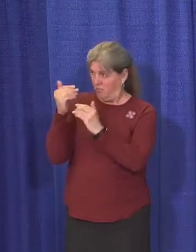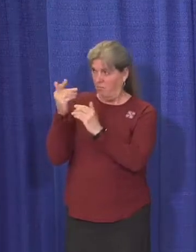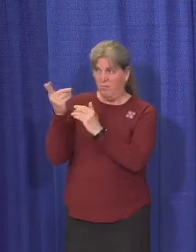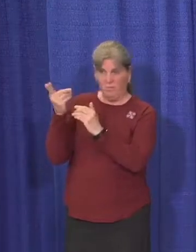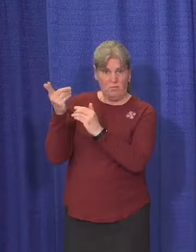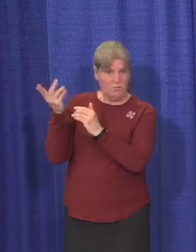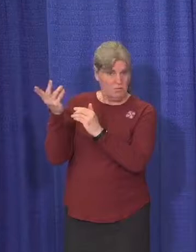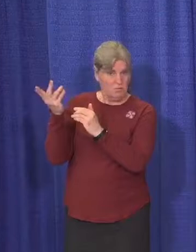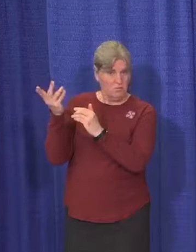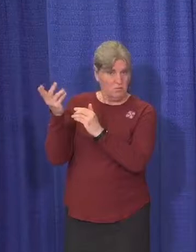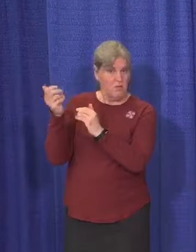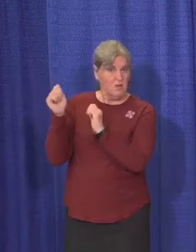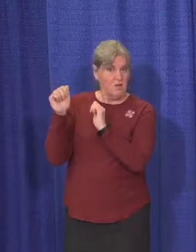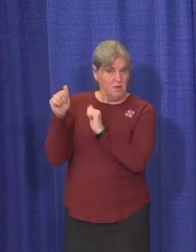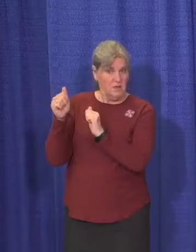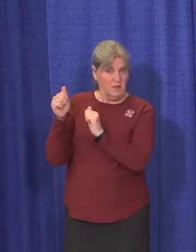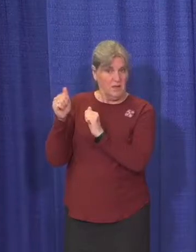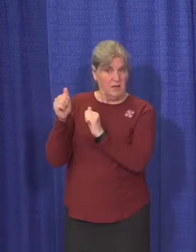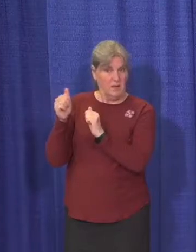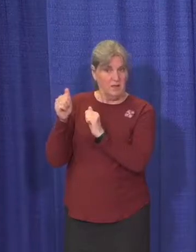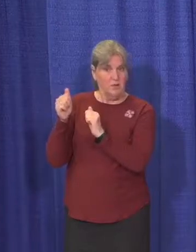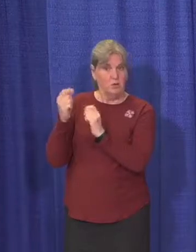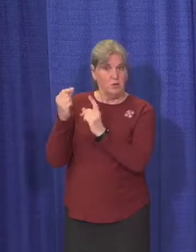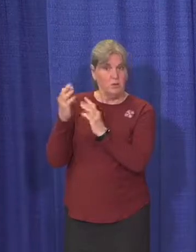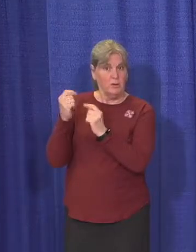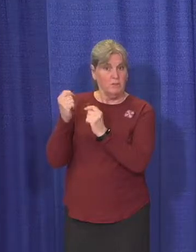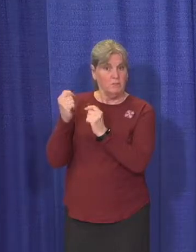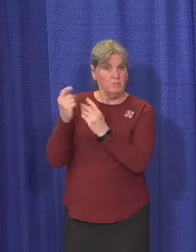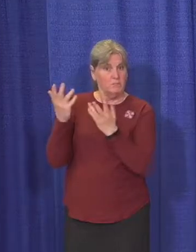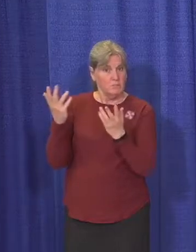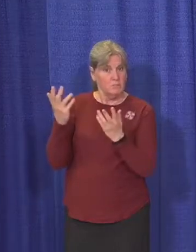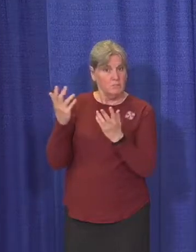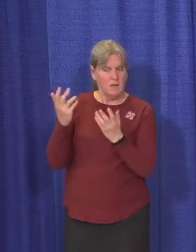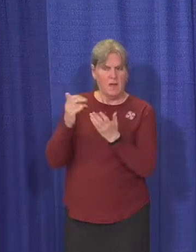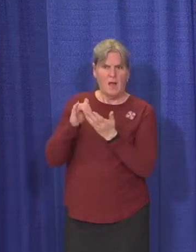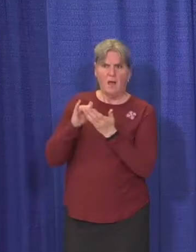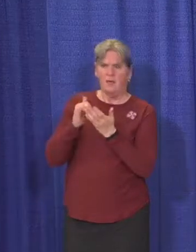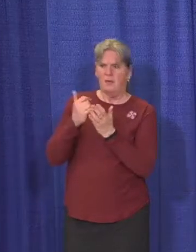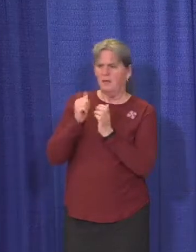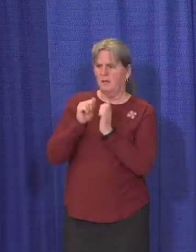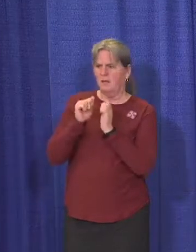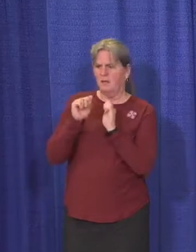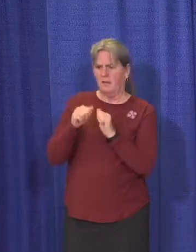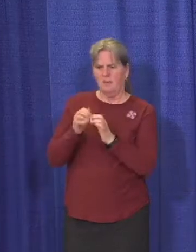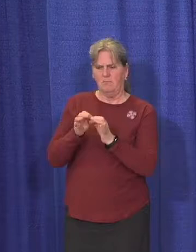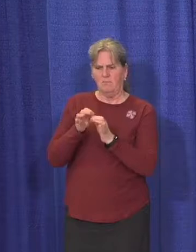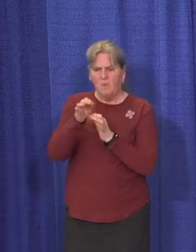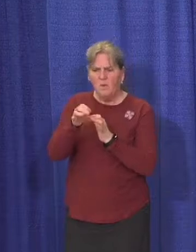and then just looking at can we do this, what needs to be